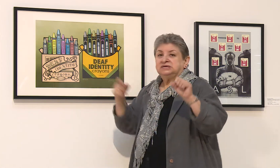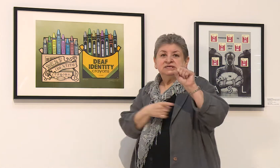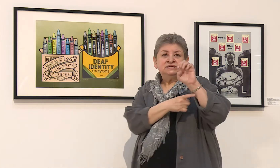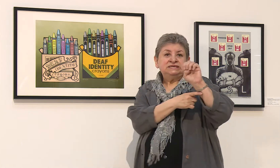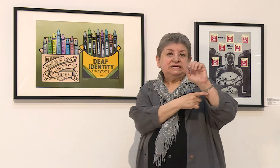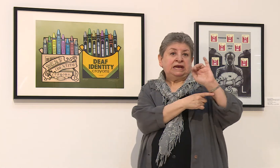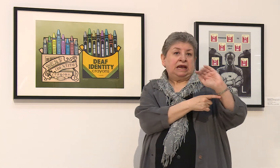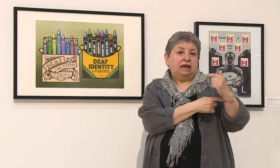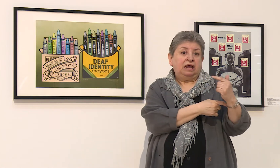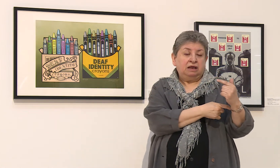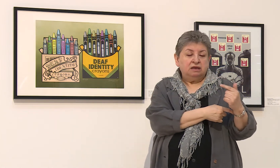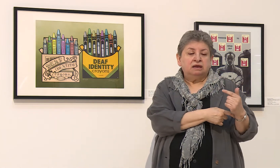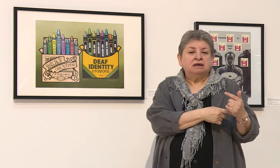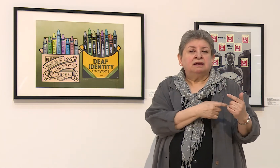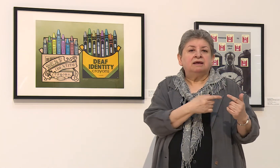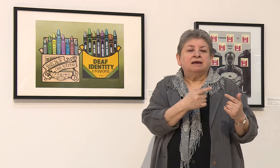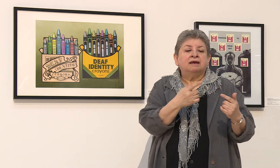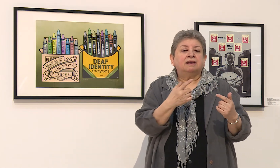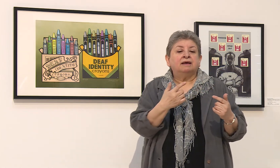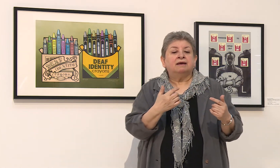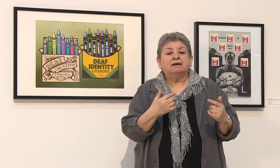is the one called "Seeing."